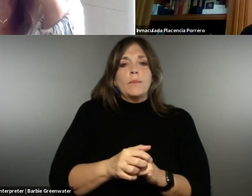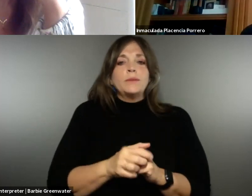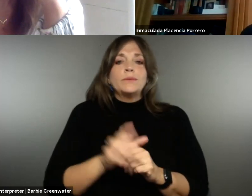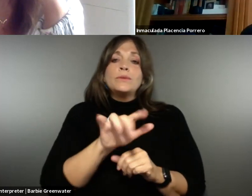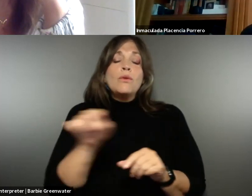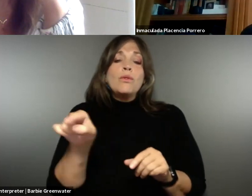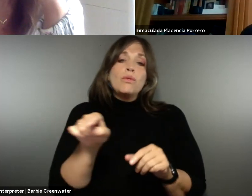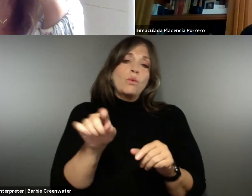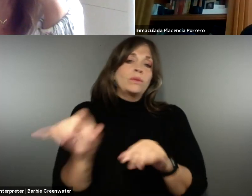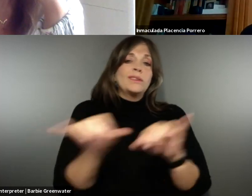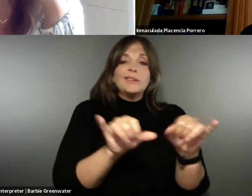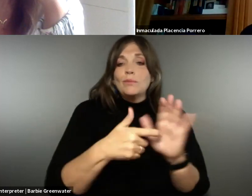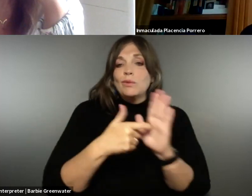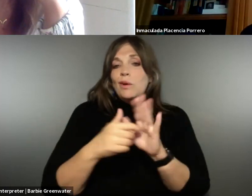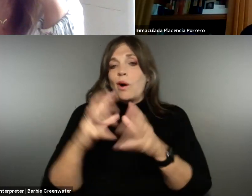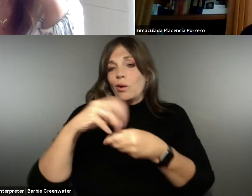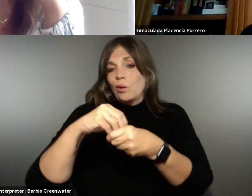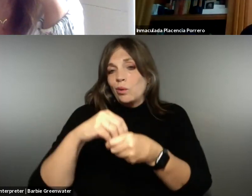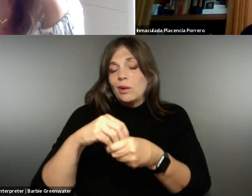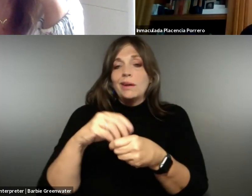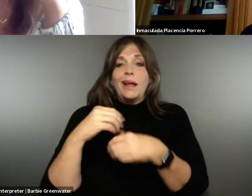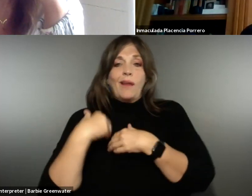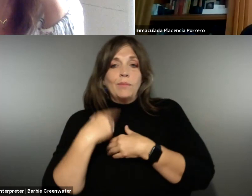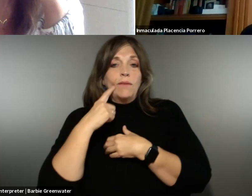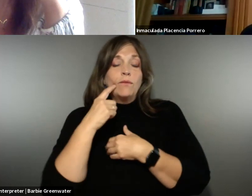, for consumer banking services